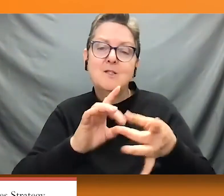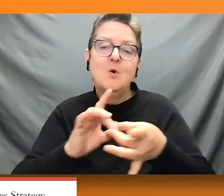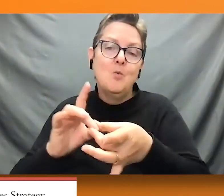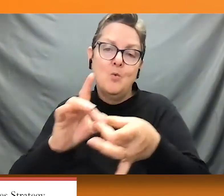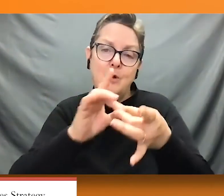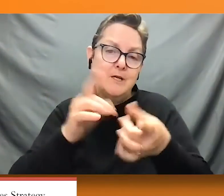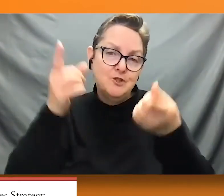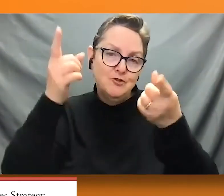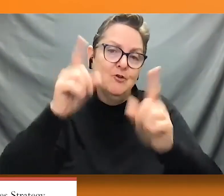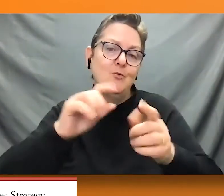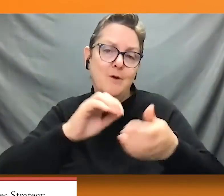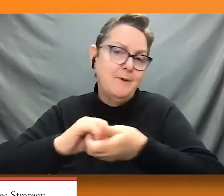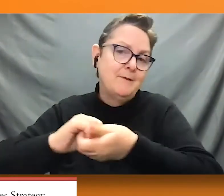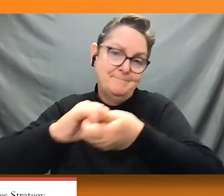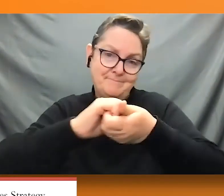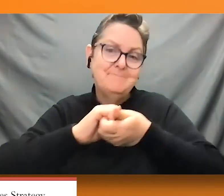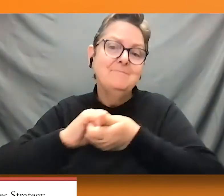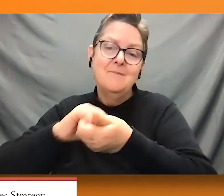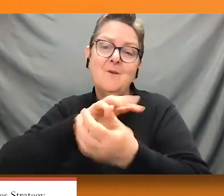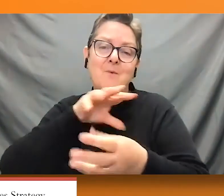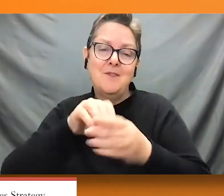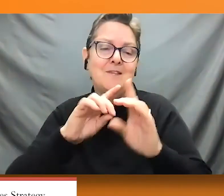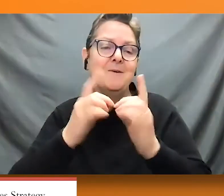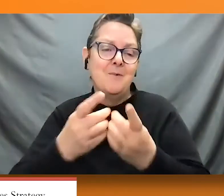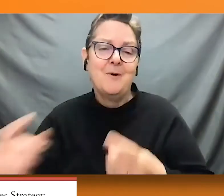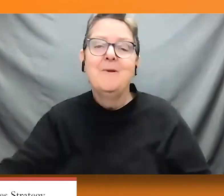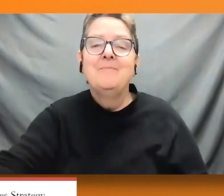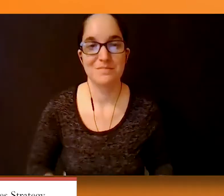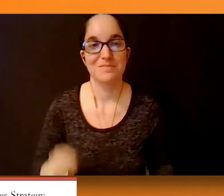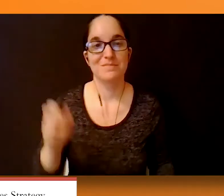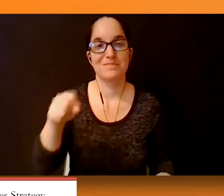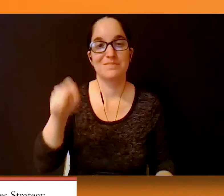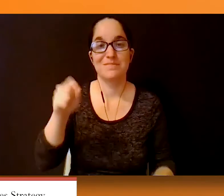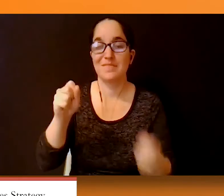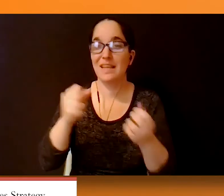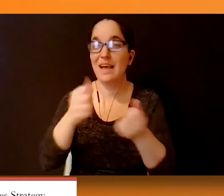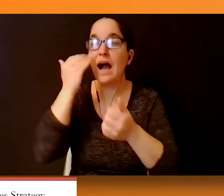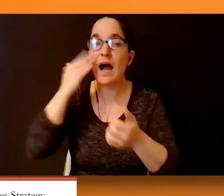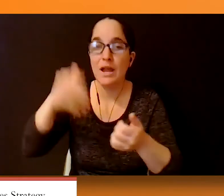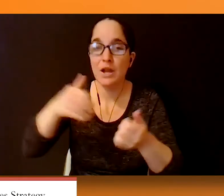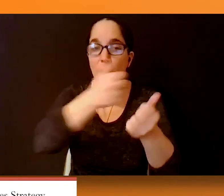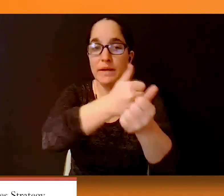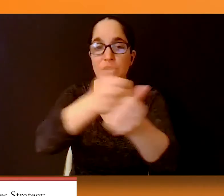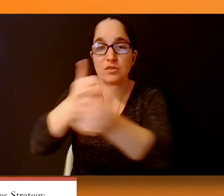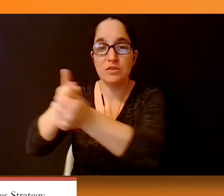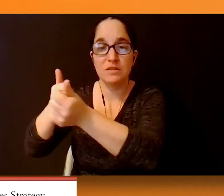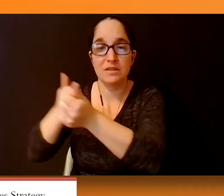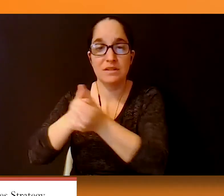that takes coordination amongst the department. Your kids--I'm sorry. Every one of our kids